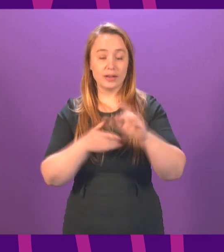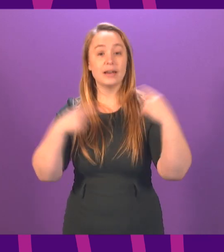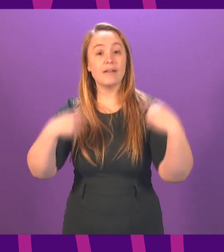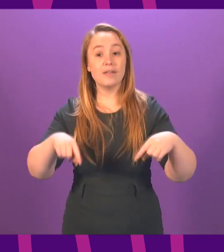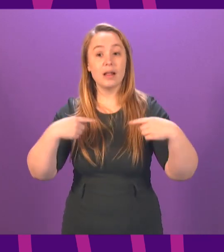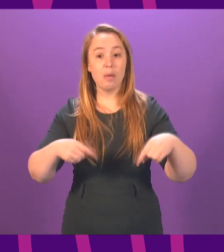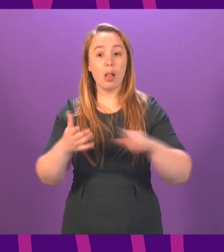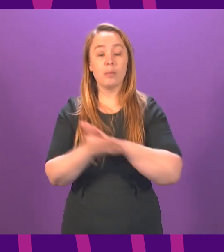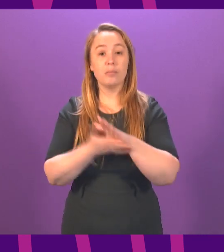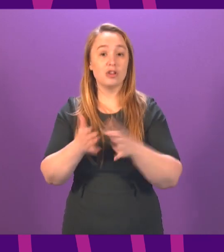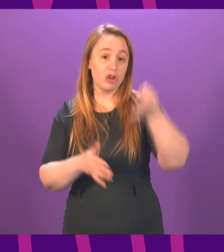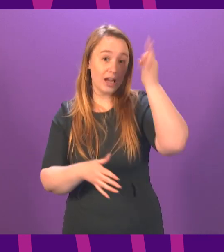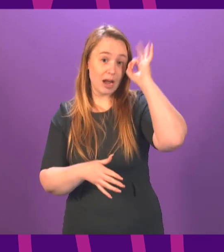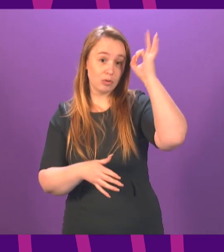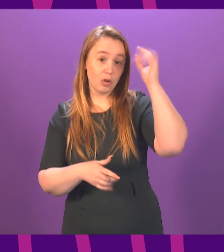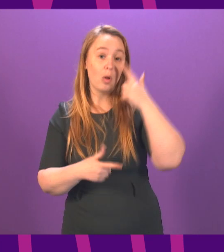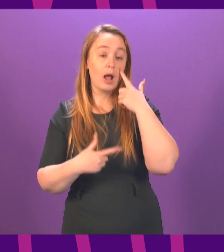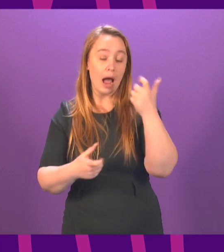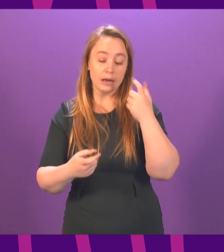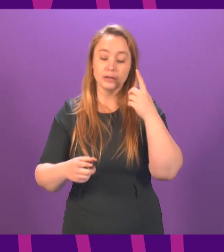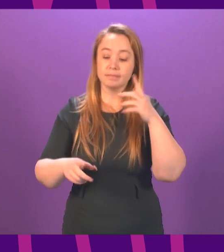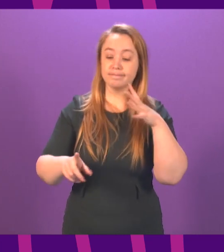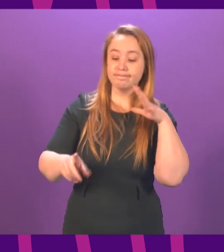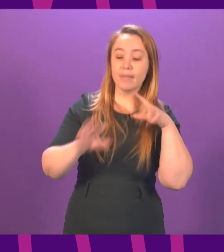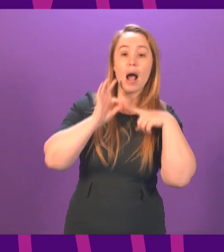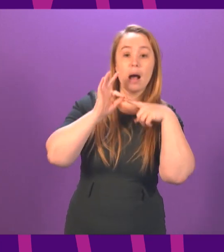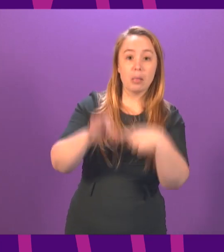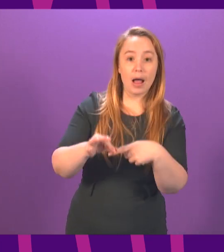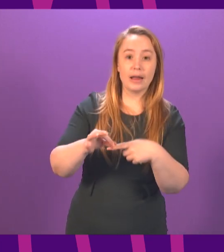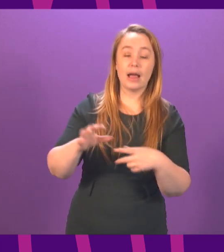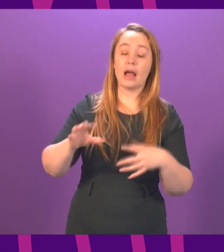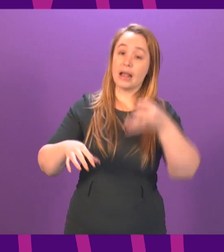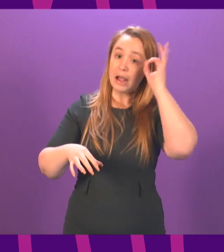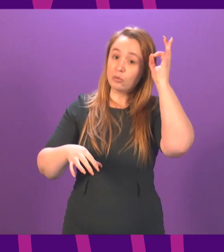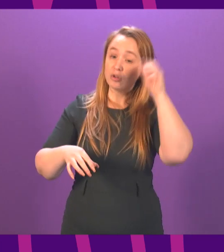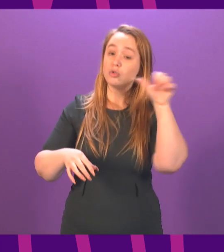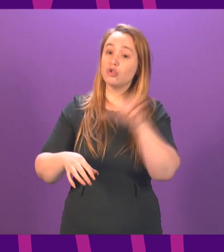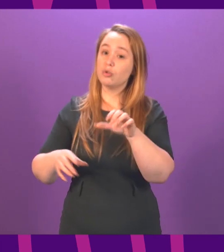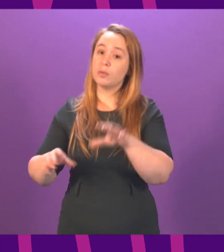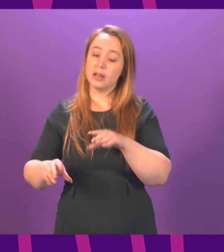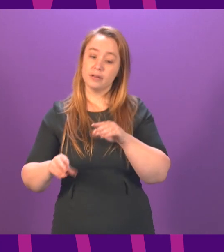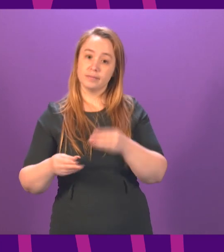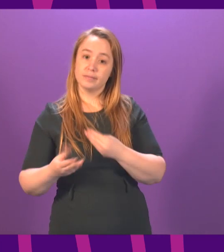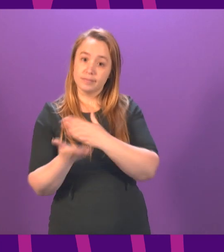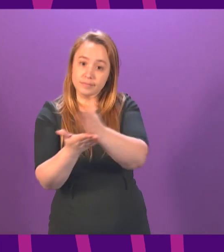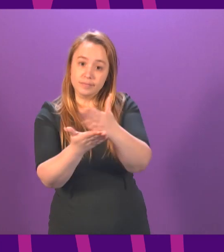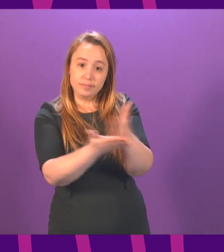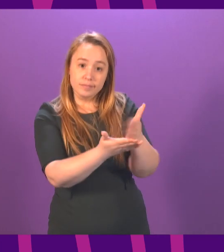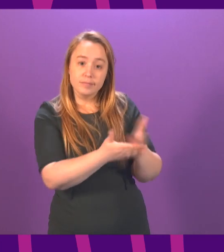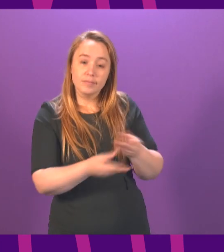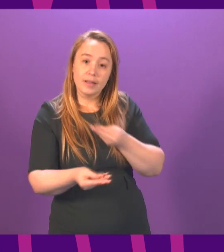councils, which should be seeking to get it to businesses as quickly as possible. John Mason (Glasgow Shettleston) (SNP):